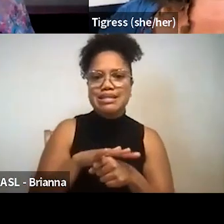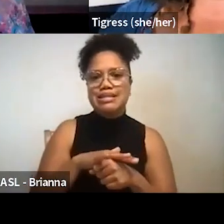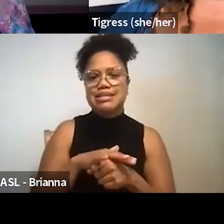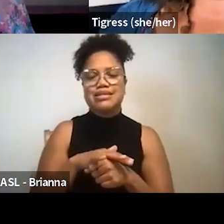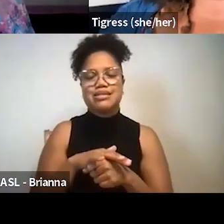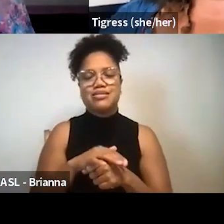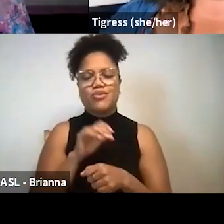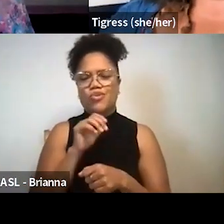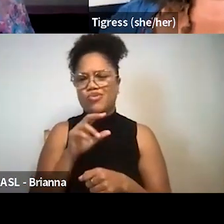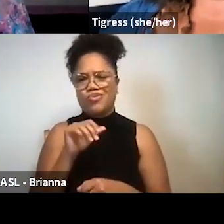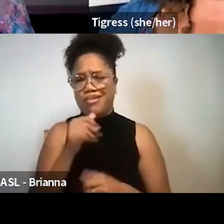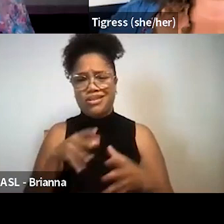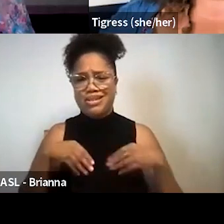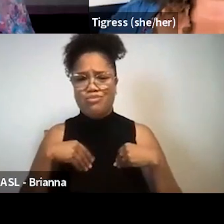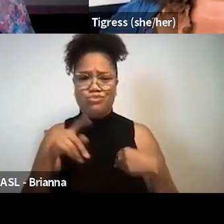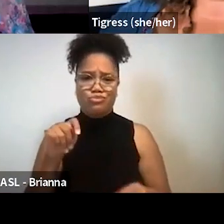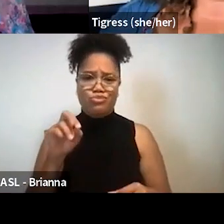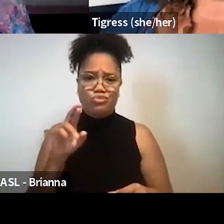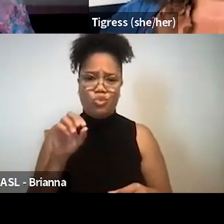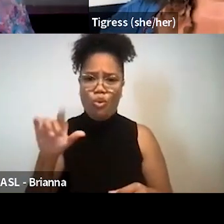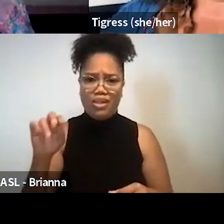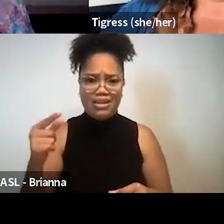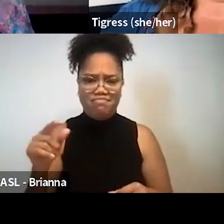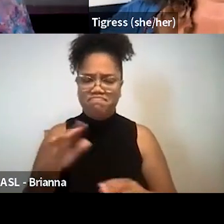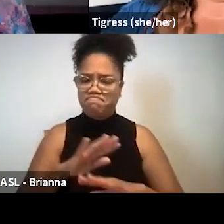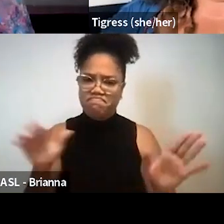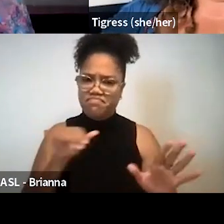We don't stand for it and we have a threshold will hide comments